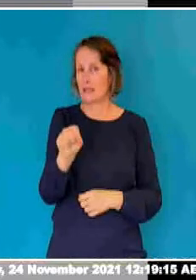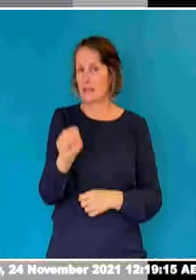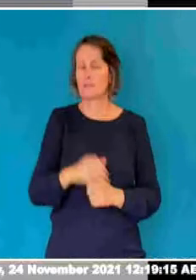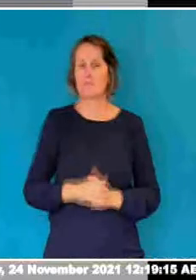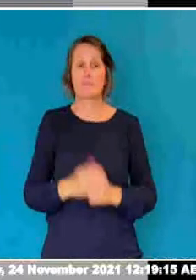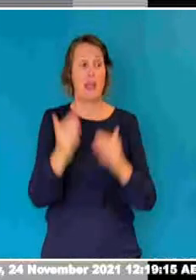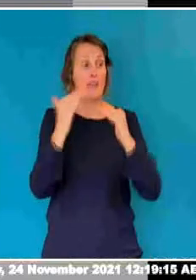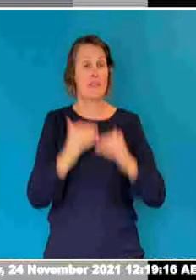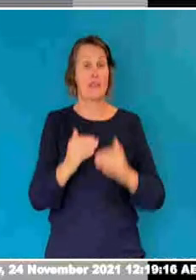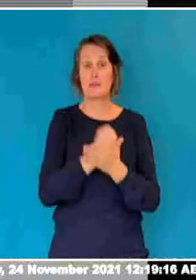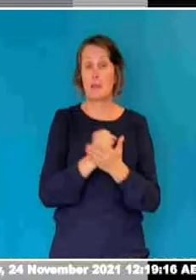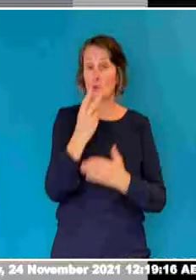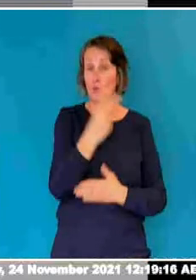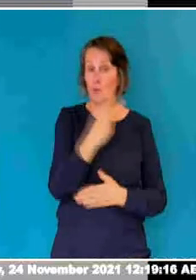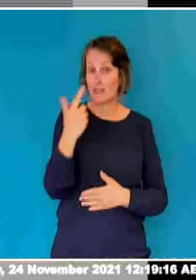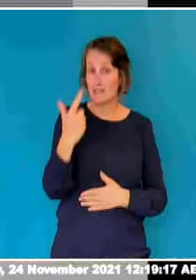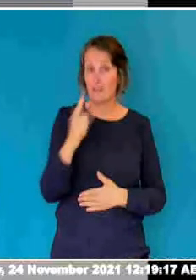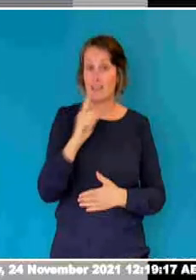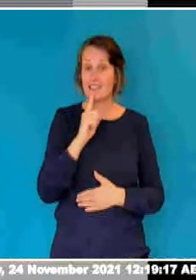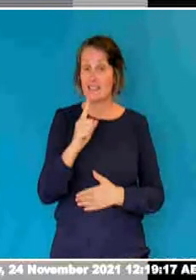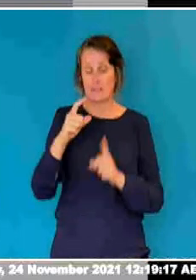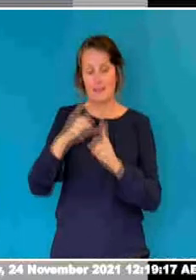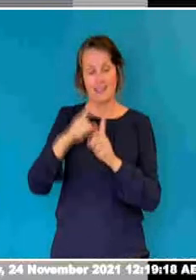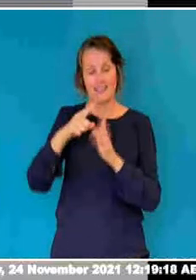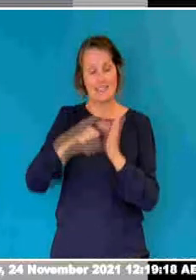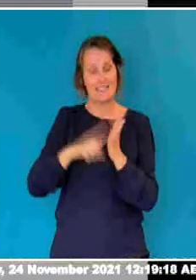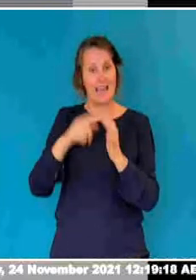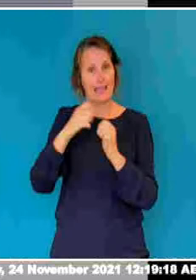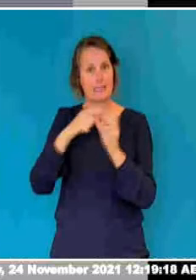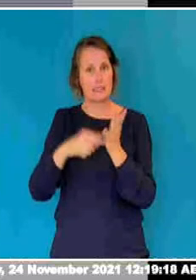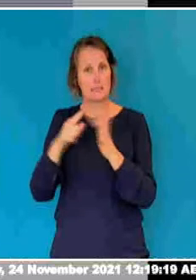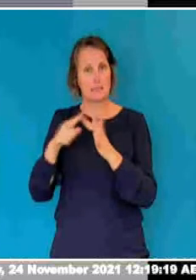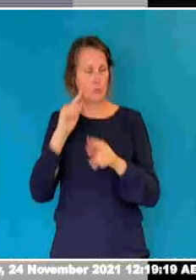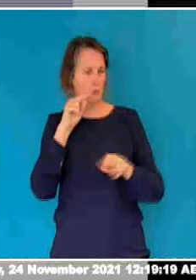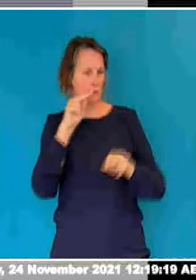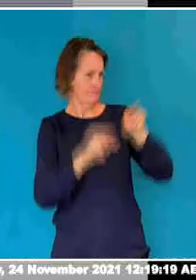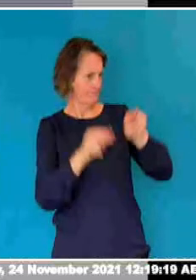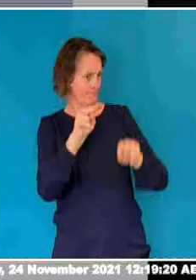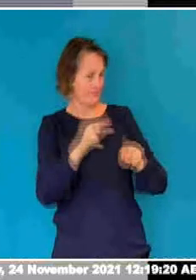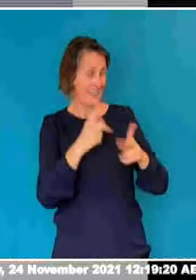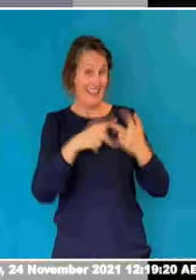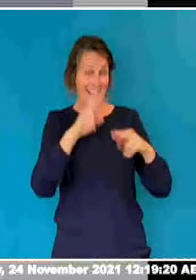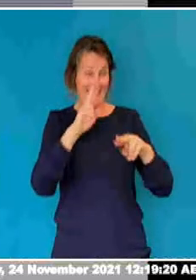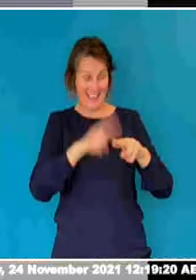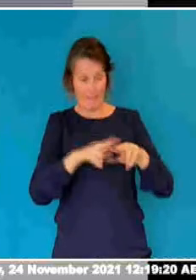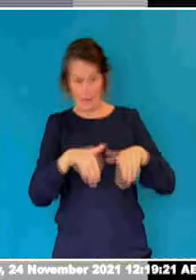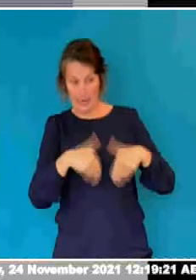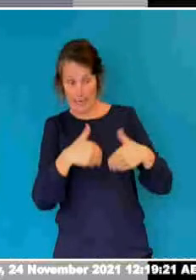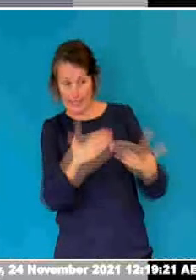Delegate required to decide if the candidate with reasonable adjustments provided is able